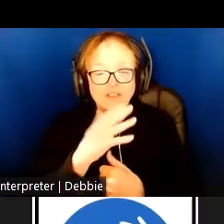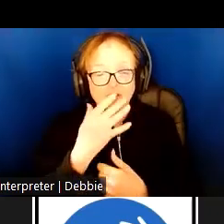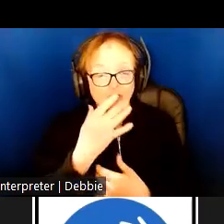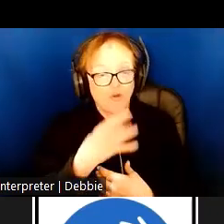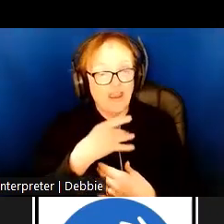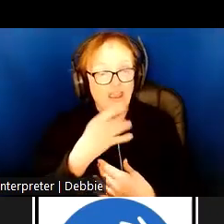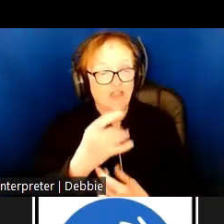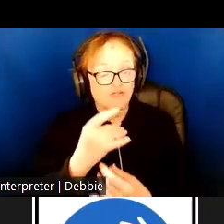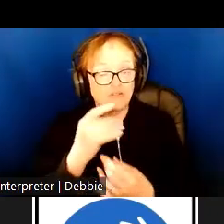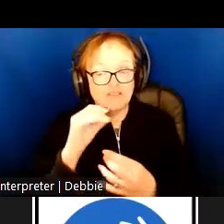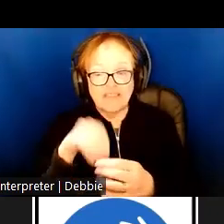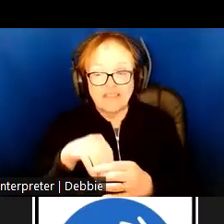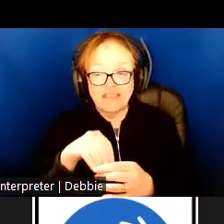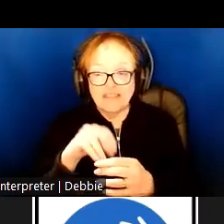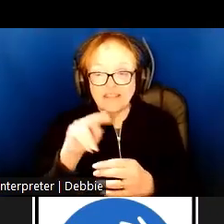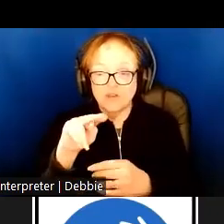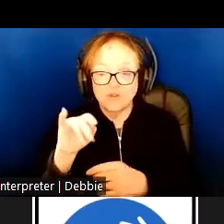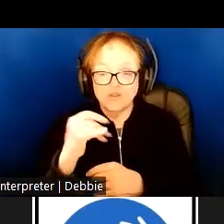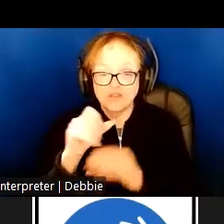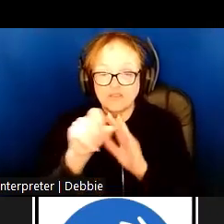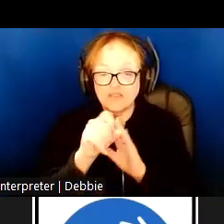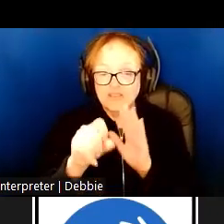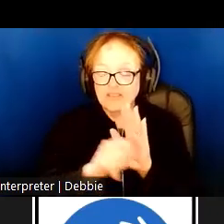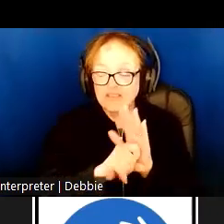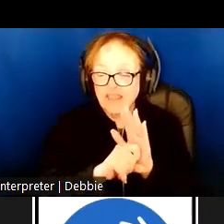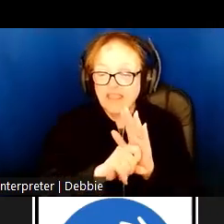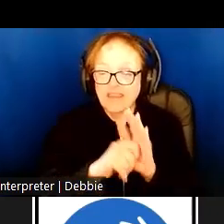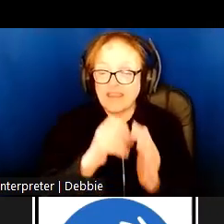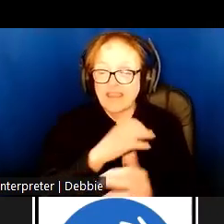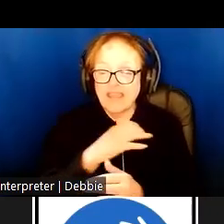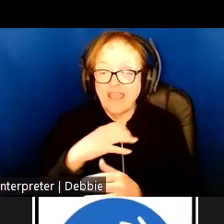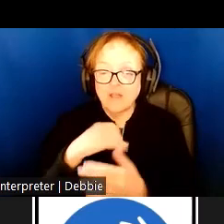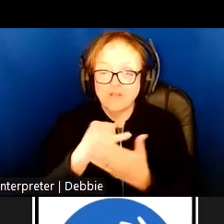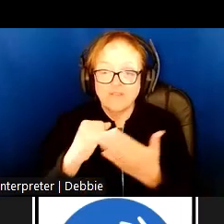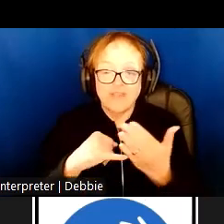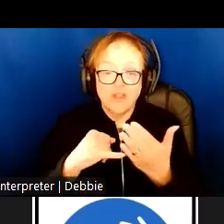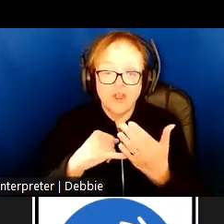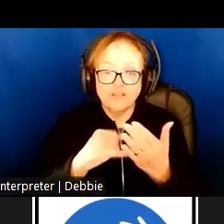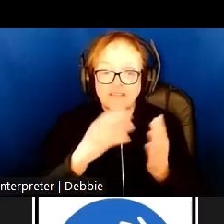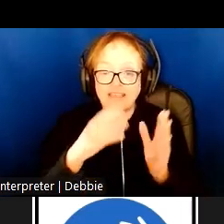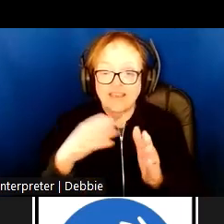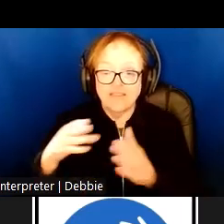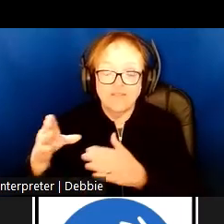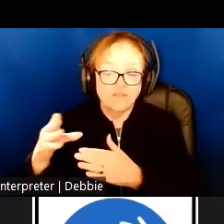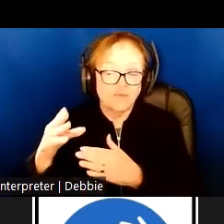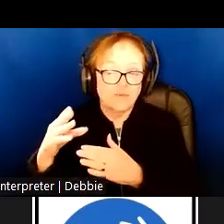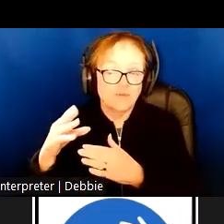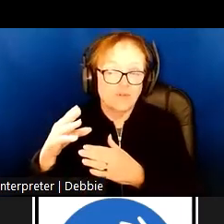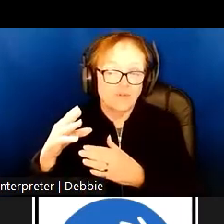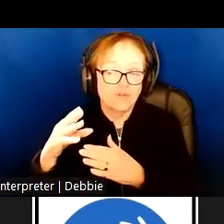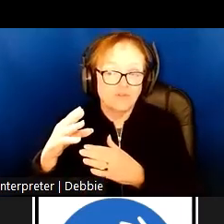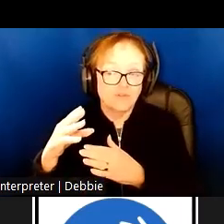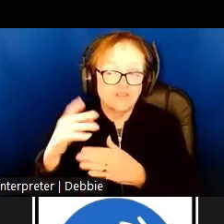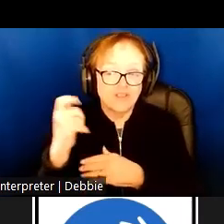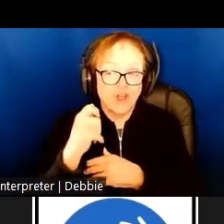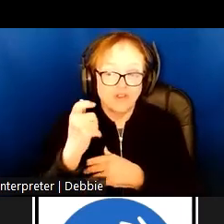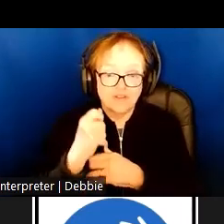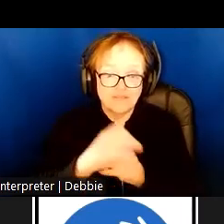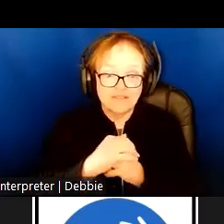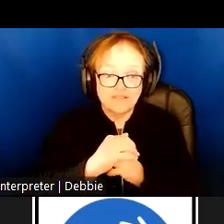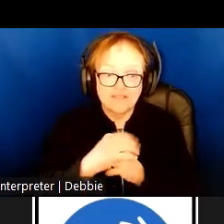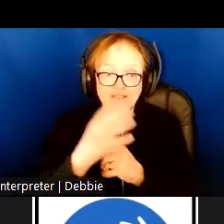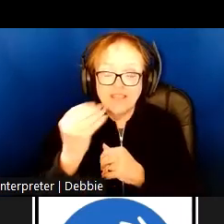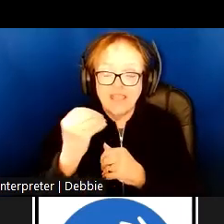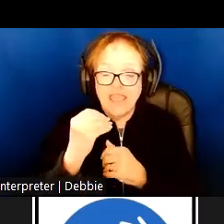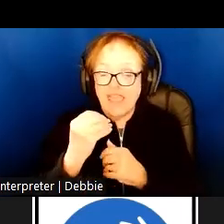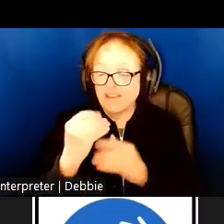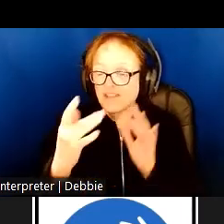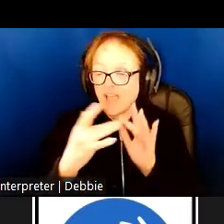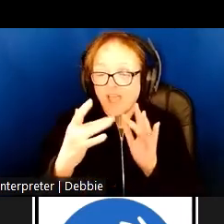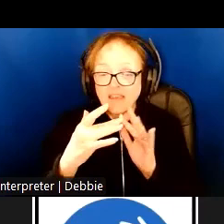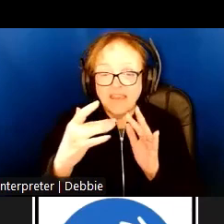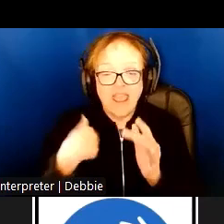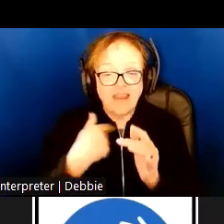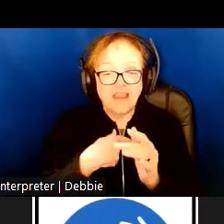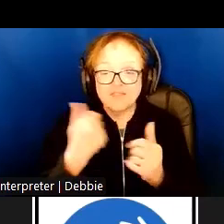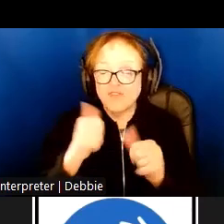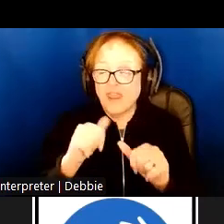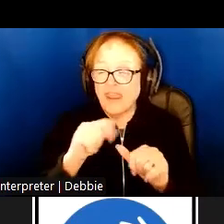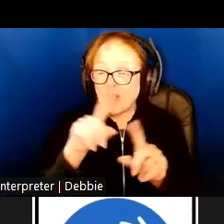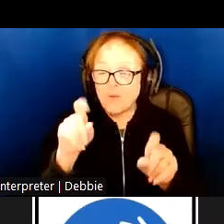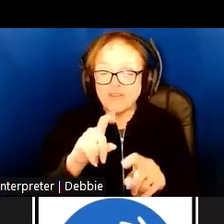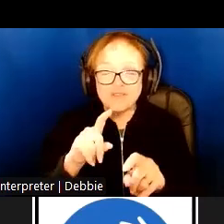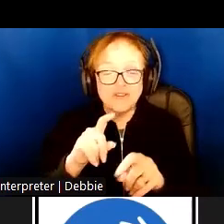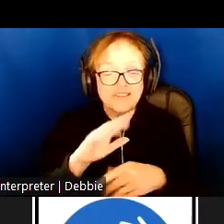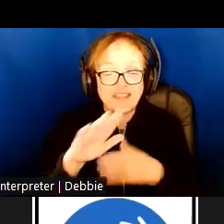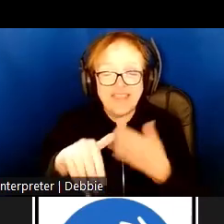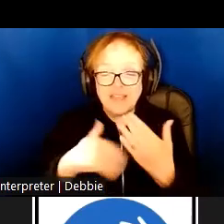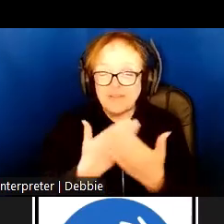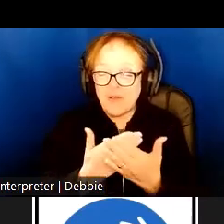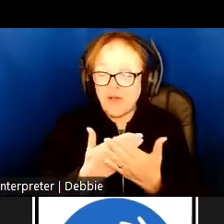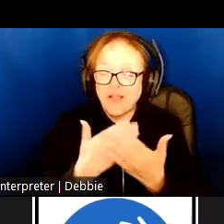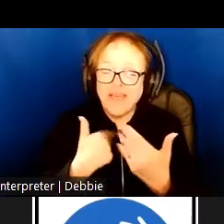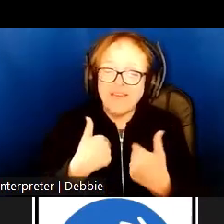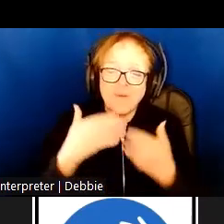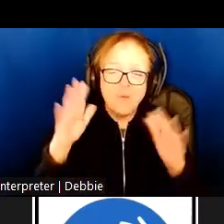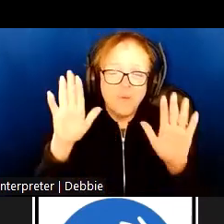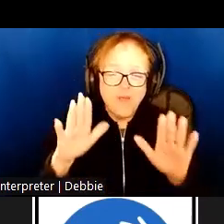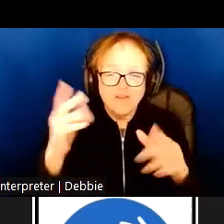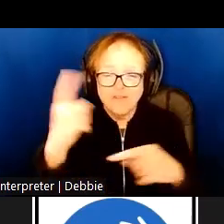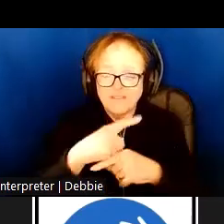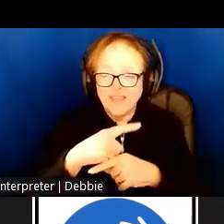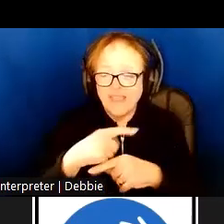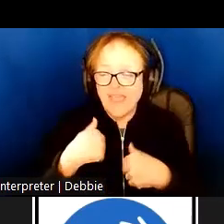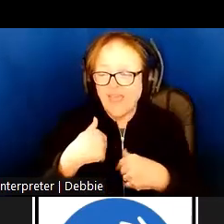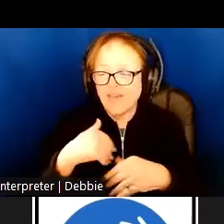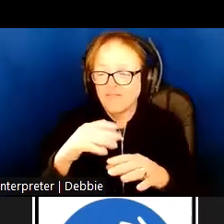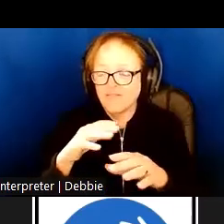Council on the Arts Individual Artist Fellowships.